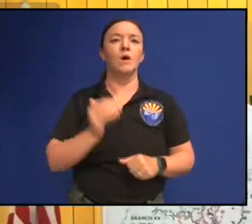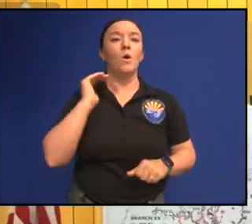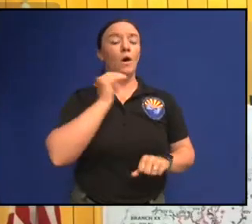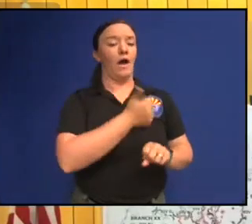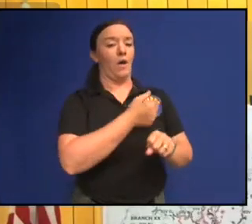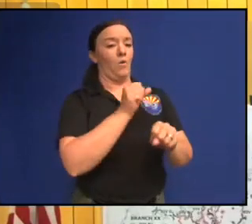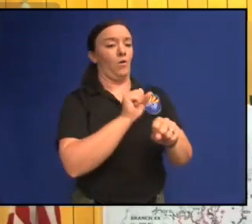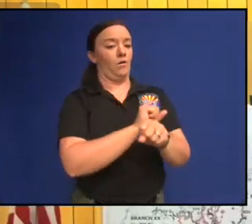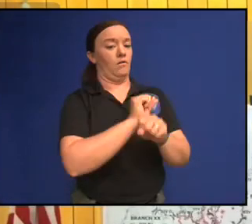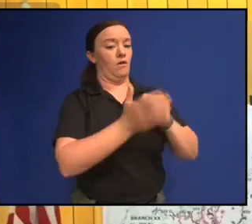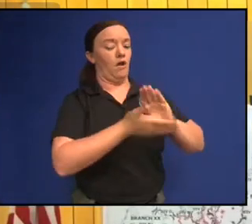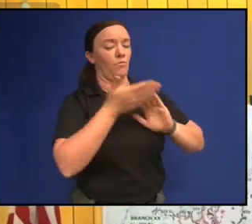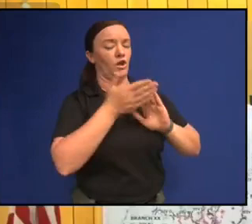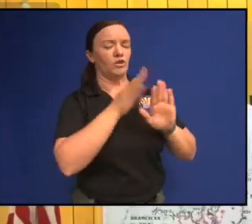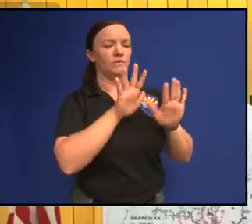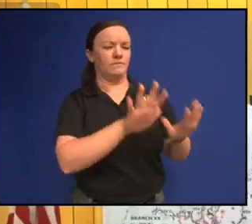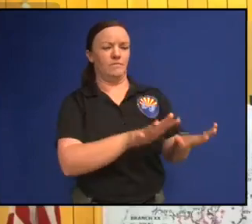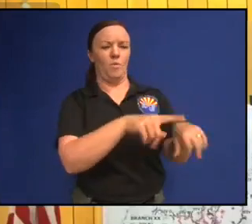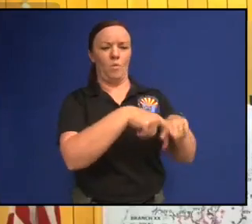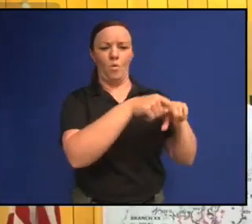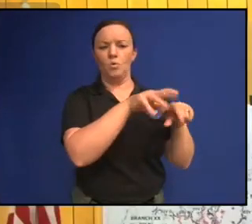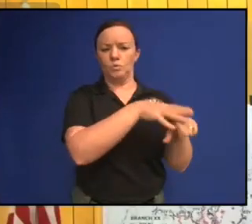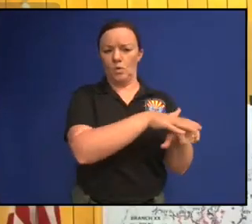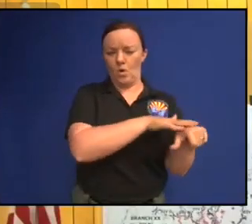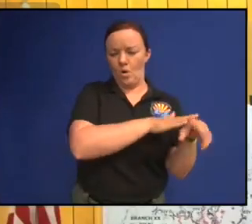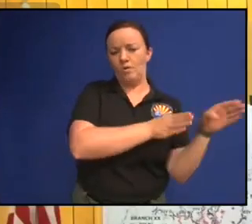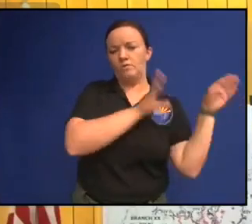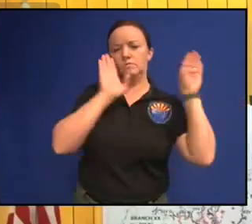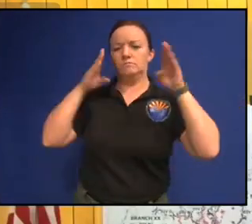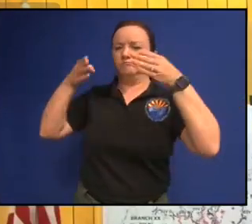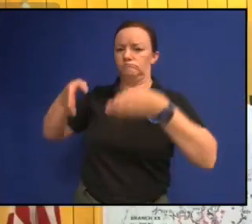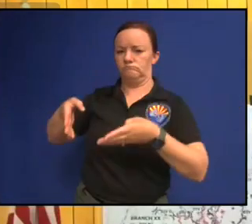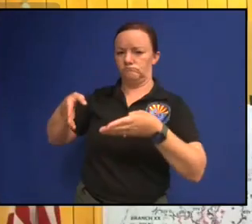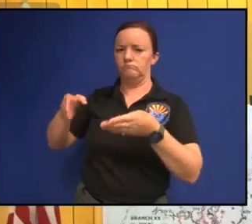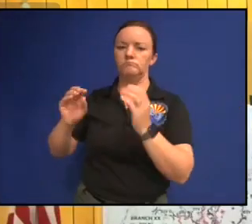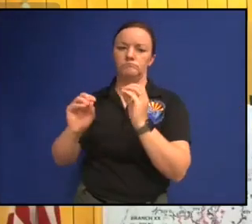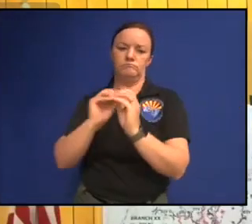CONTINUING TO DO A LITTLE TOUCH-UP ON THAT, BUT WE'LL